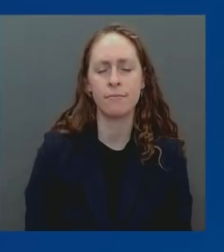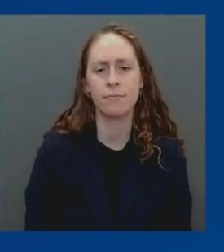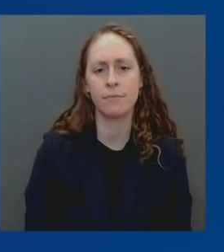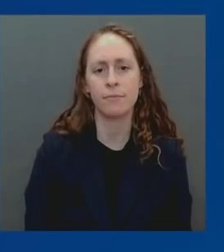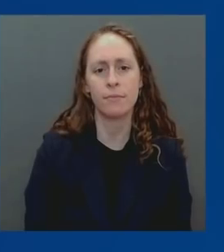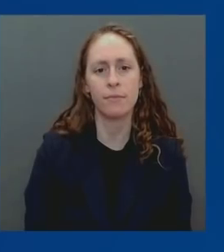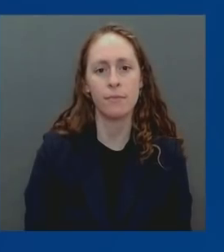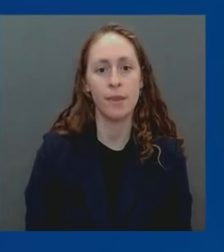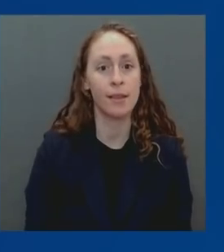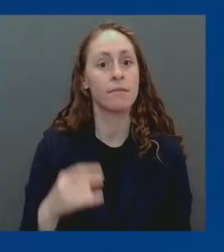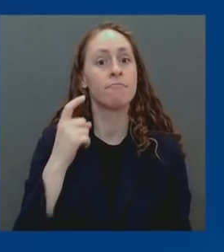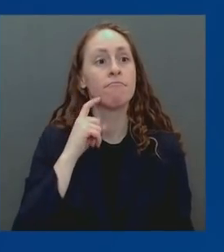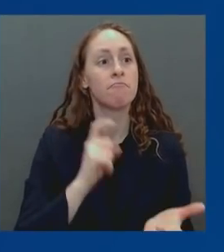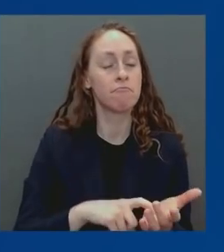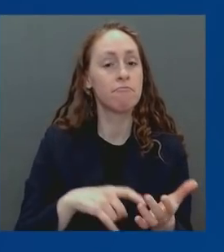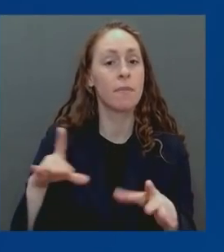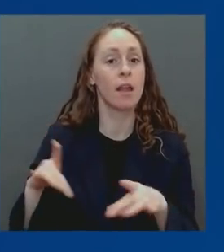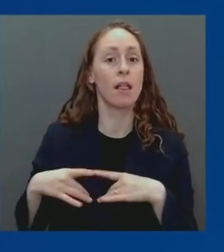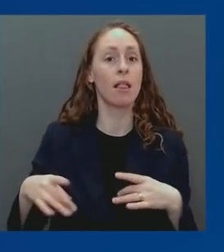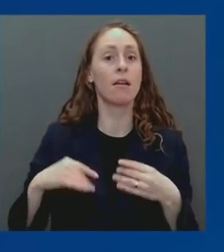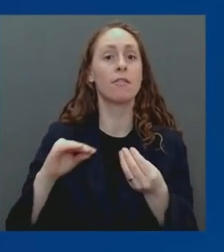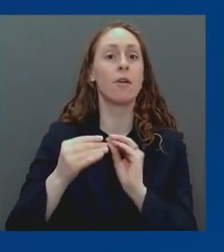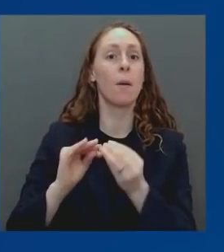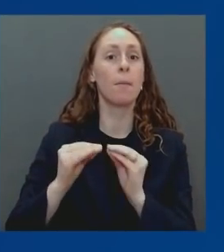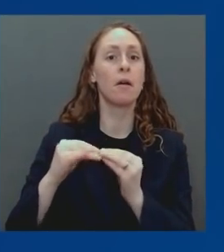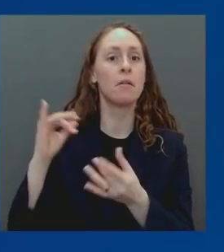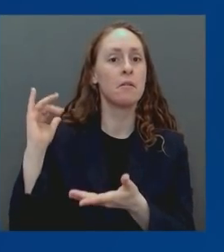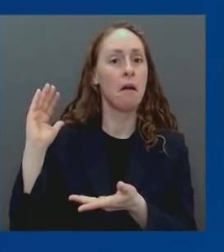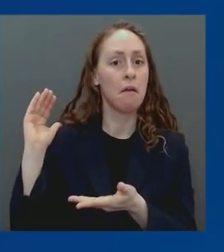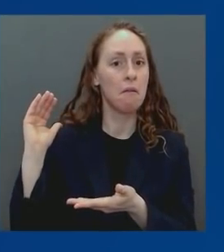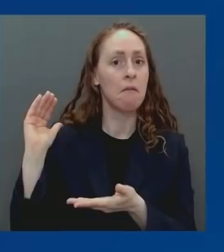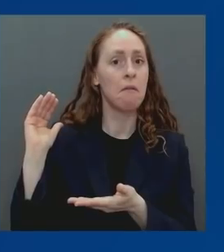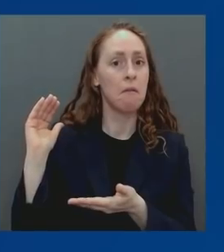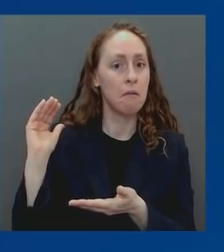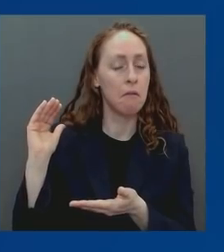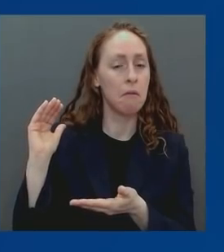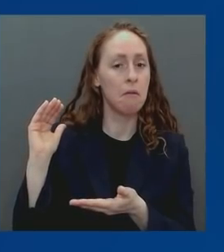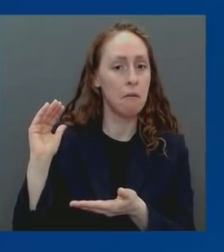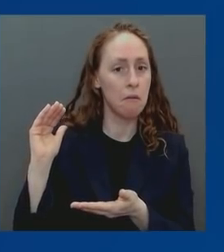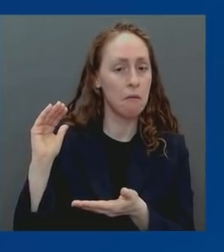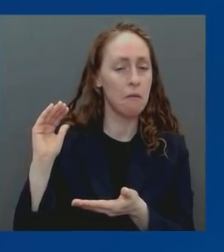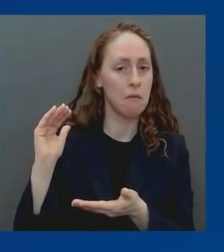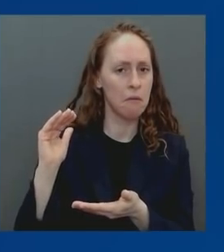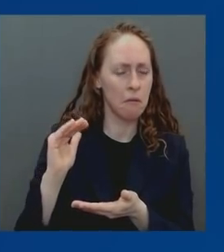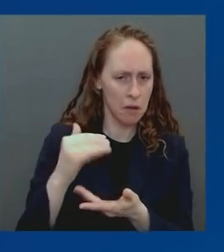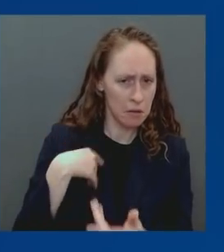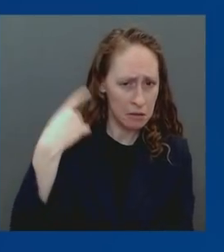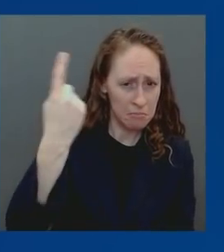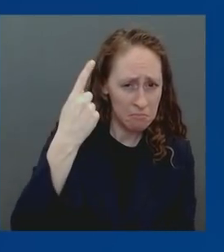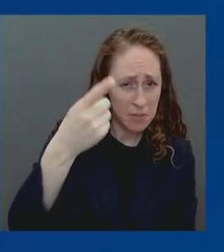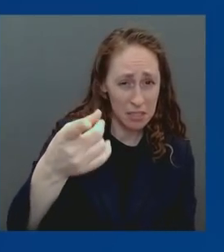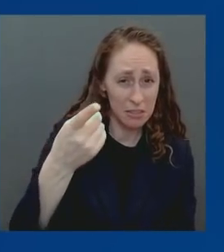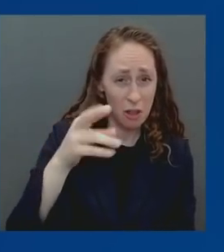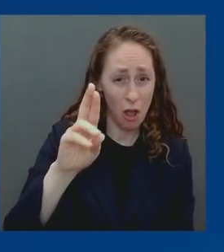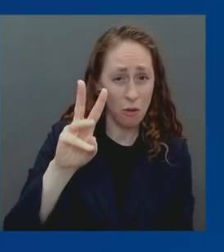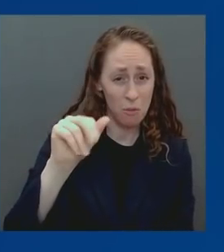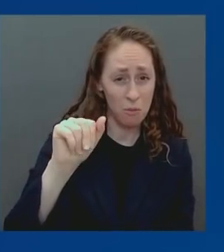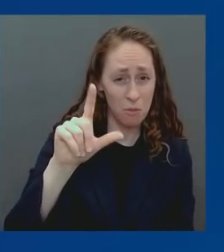do you think people should start to change their habits, and it's okay now to maybe gather in groups more